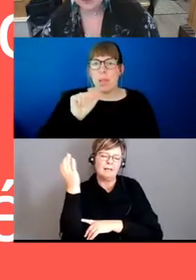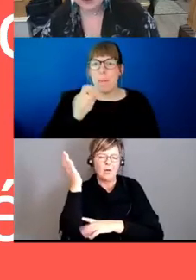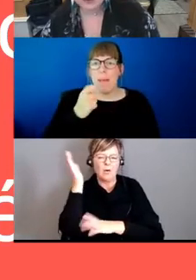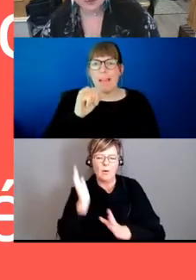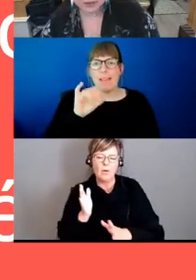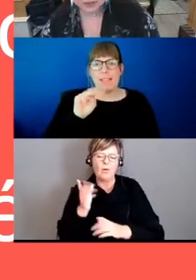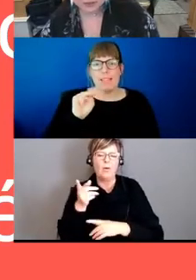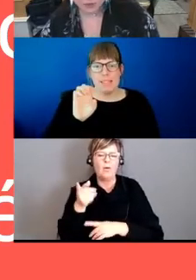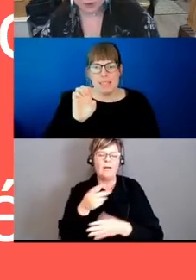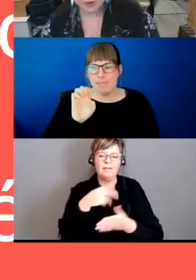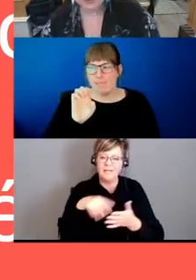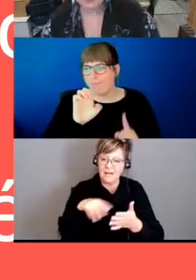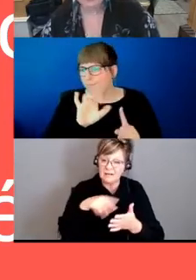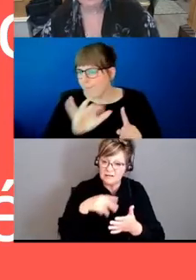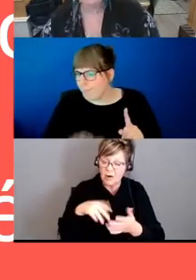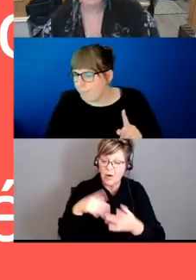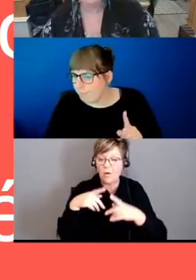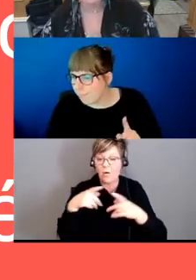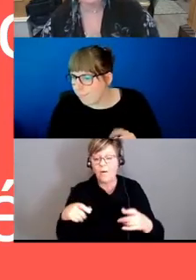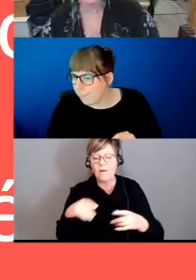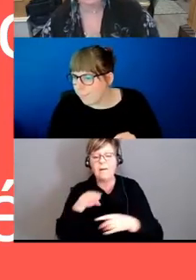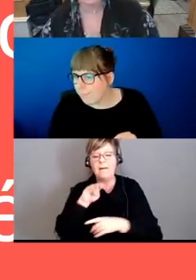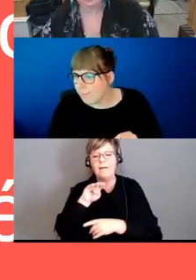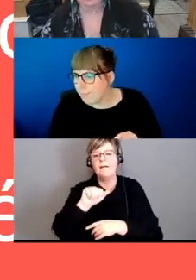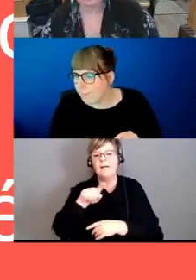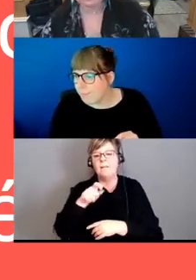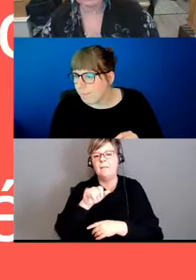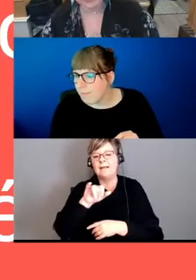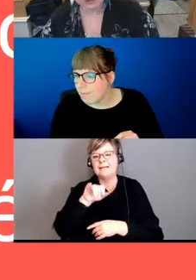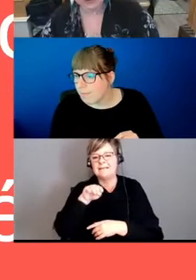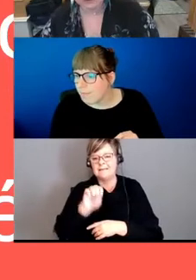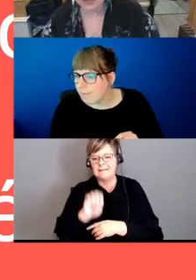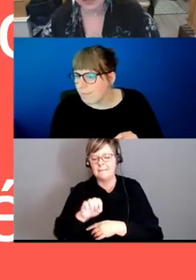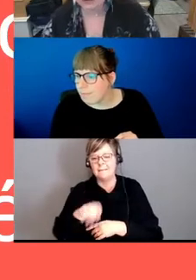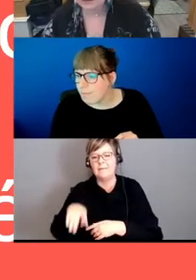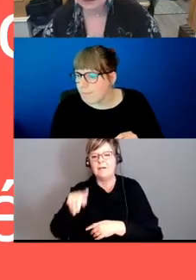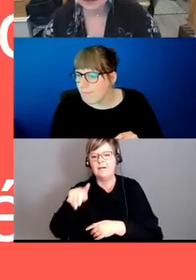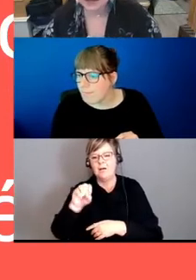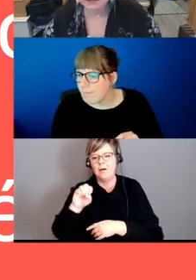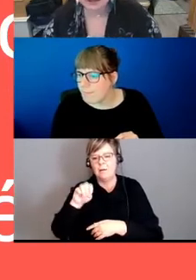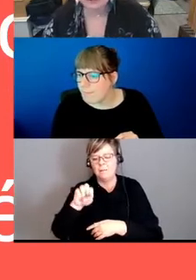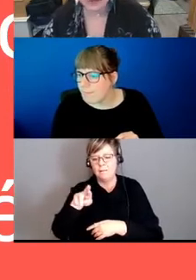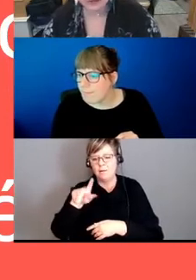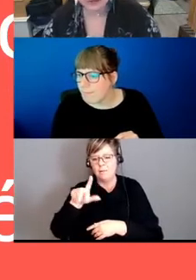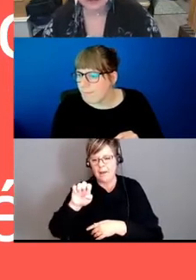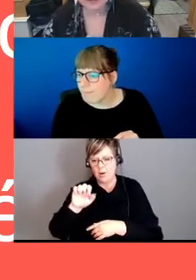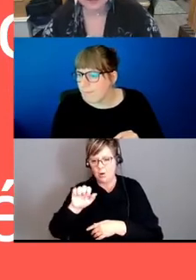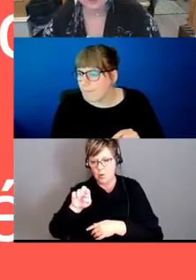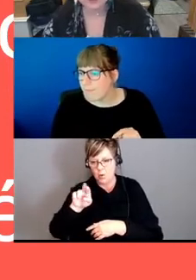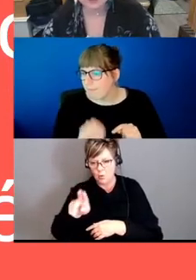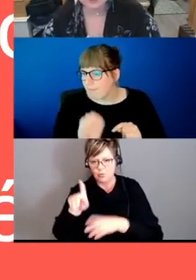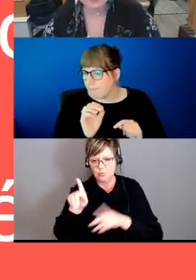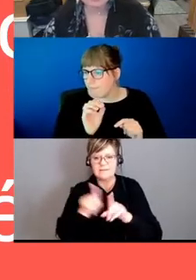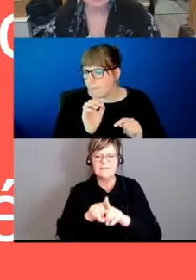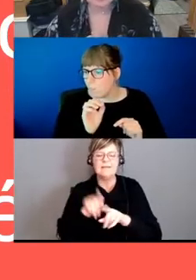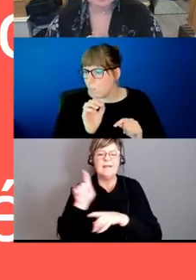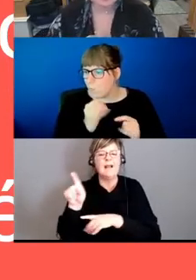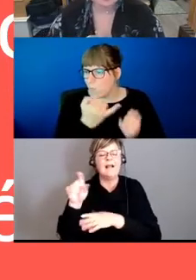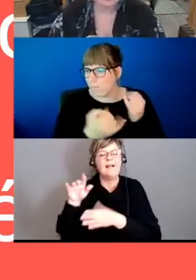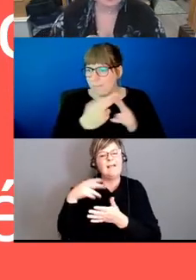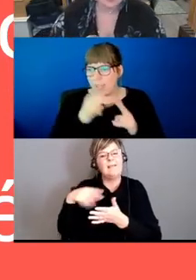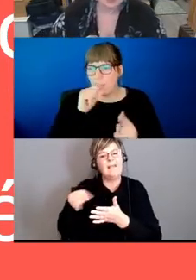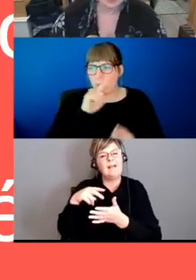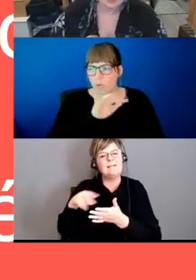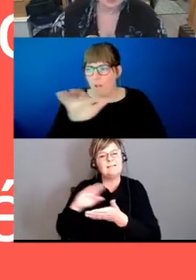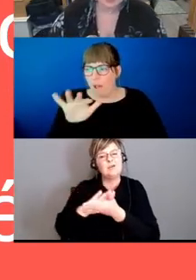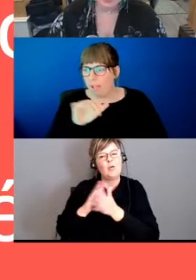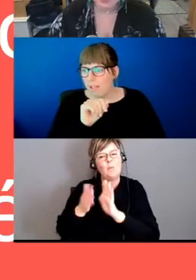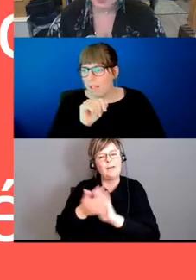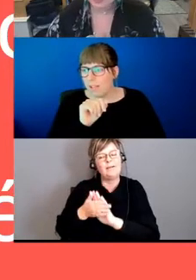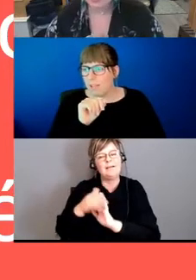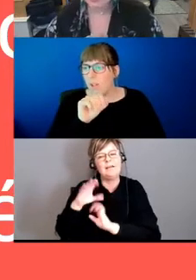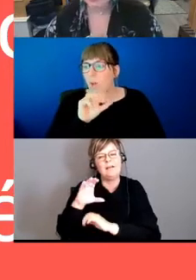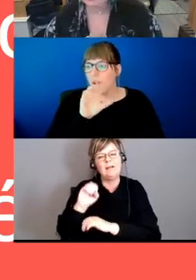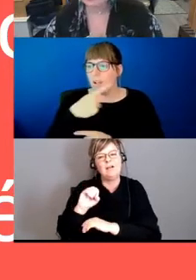DANCE COMPANY. FORGIVE ME IF I SAID THAT A LITTLE FUNNY. IF I MAY, I THINK I'M ON TRACK